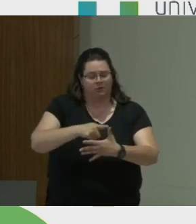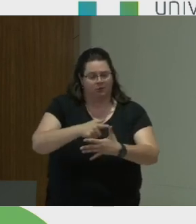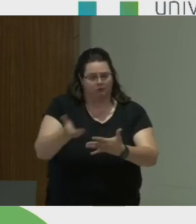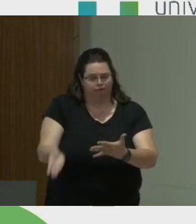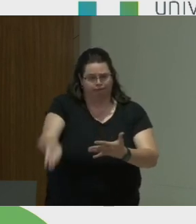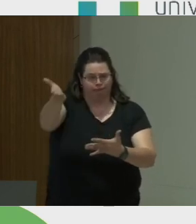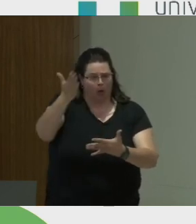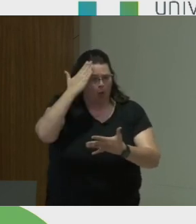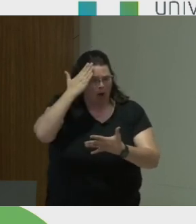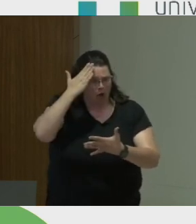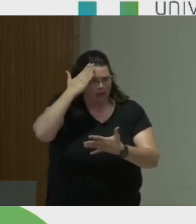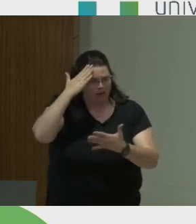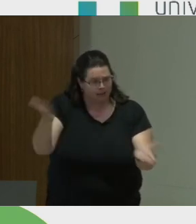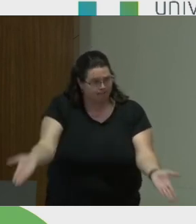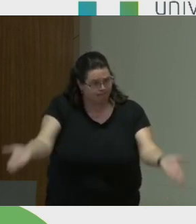looking at living